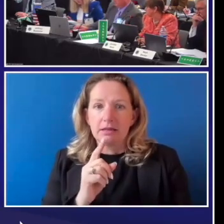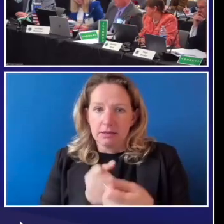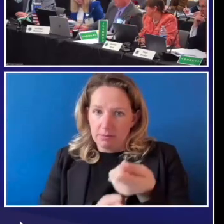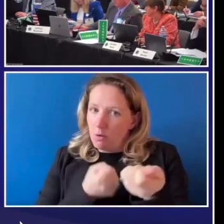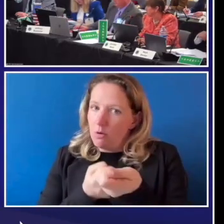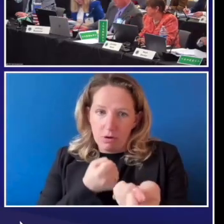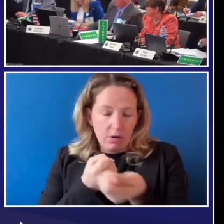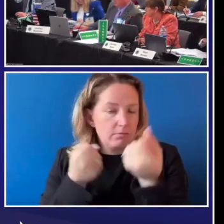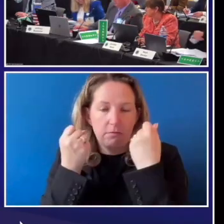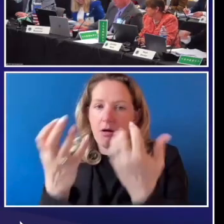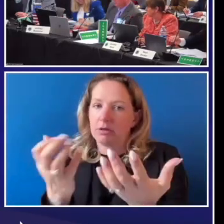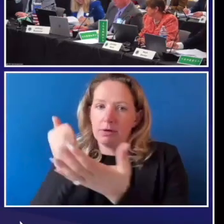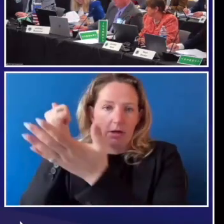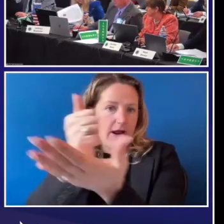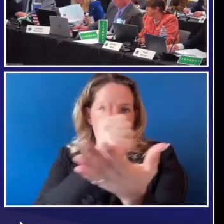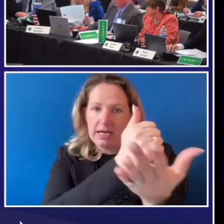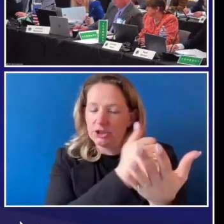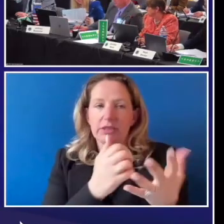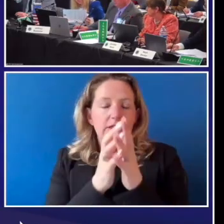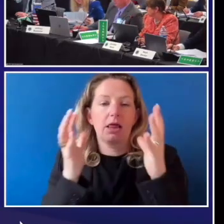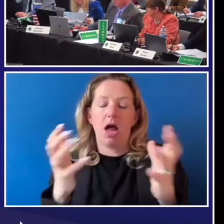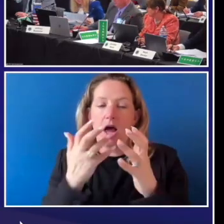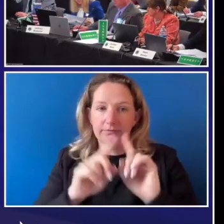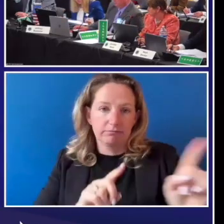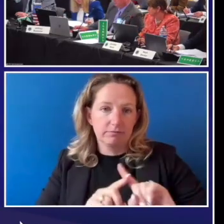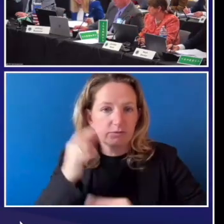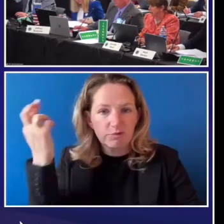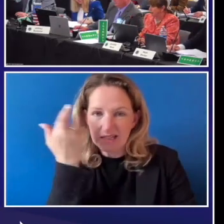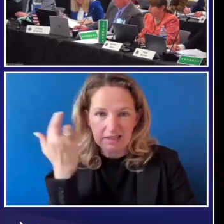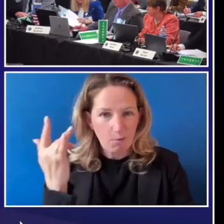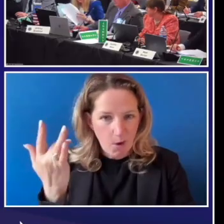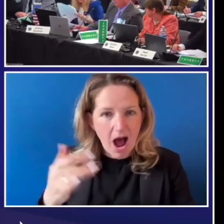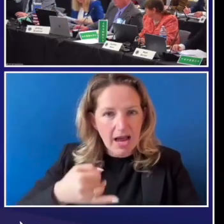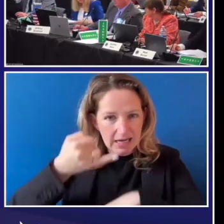There are lots of reasons why institutions um, should have multiple accreditations.